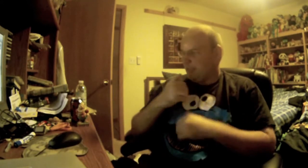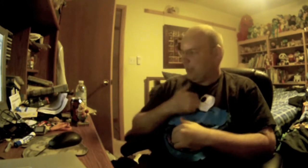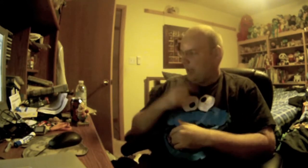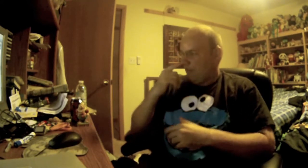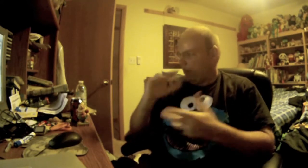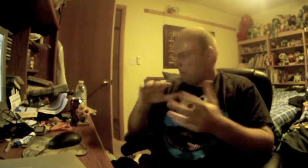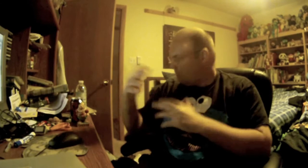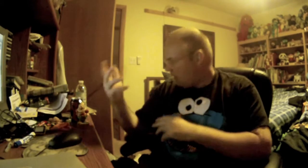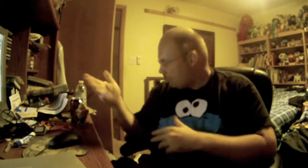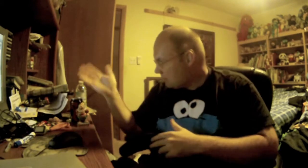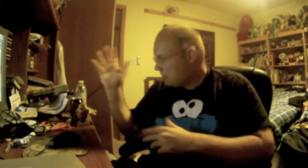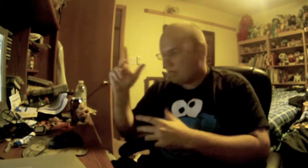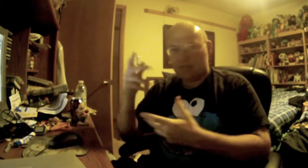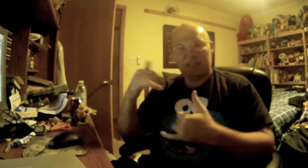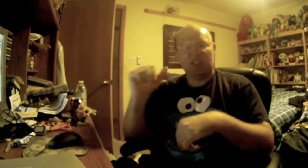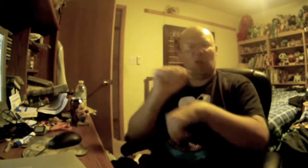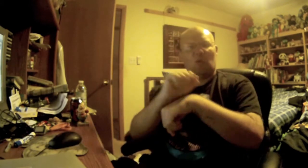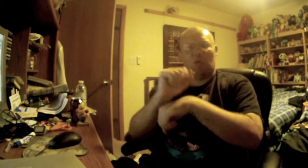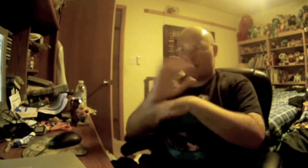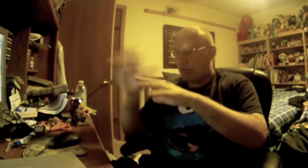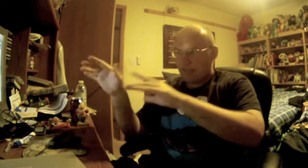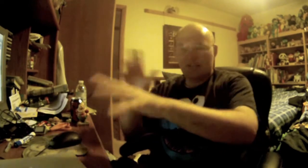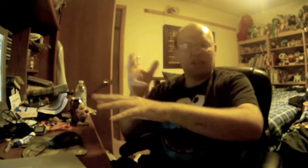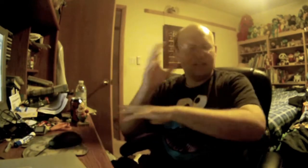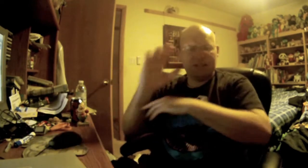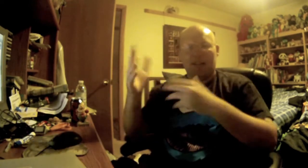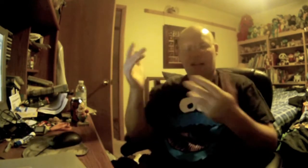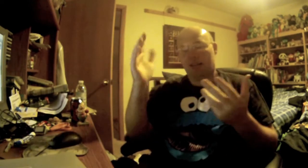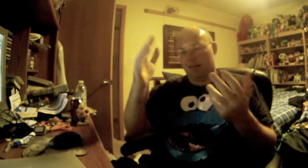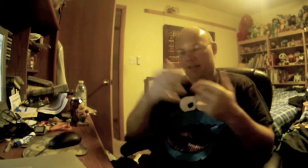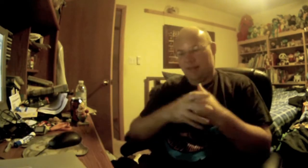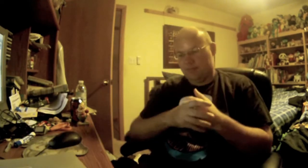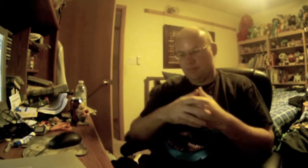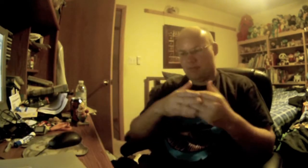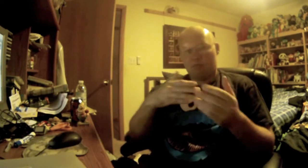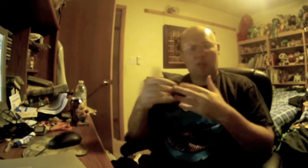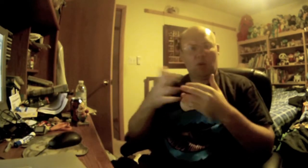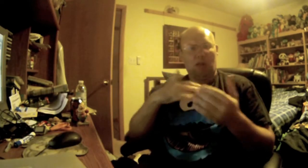I know this desk is a mess but that's what happen when you are working on the deadlines with many clients.